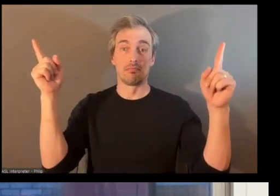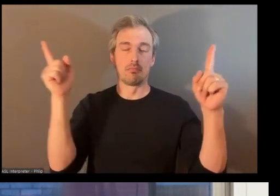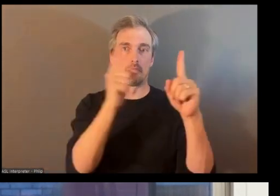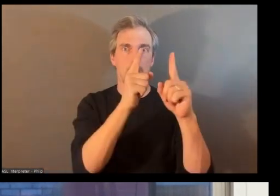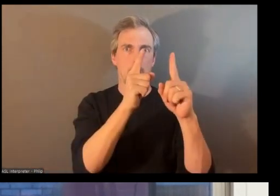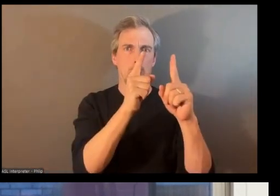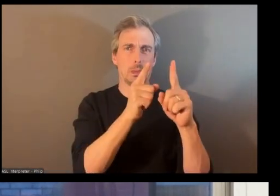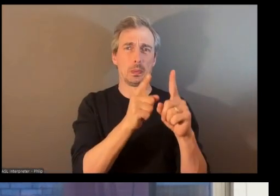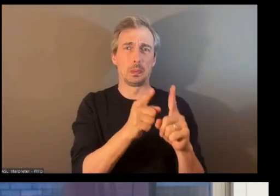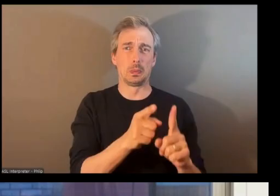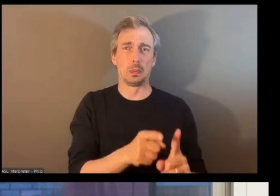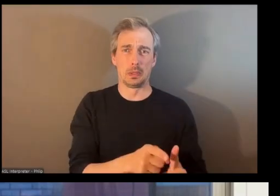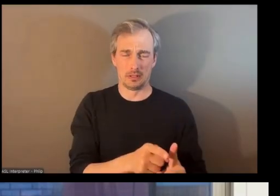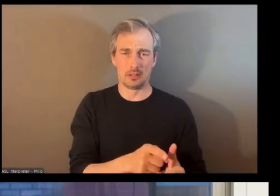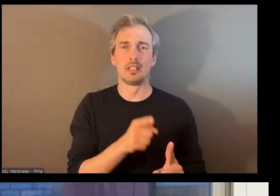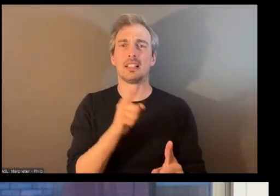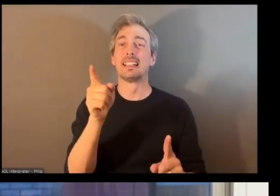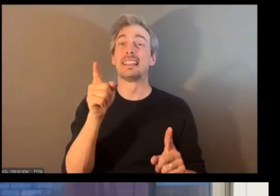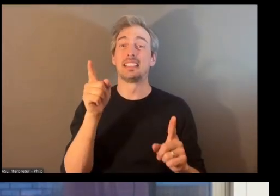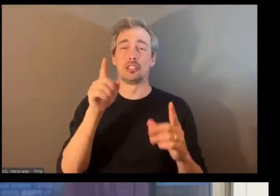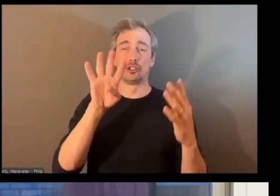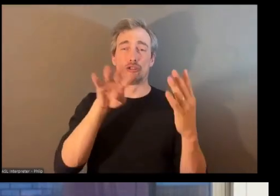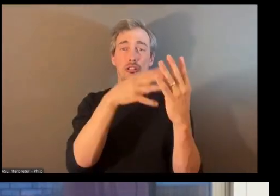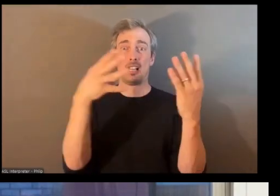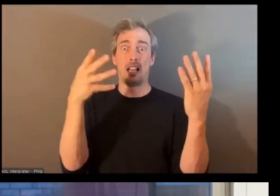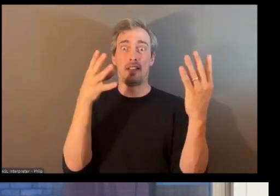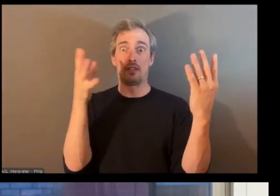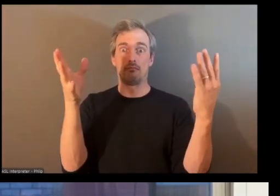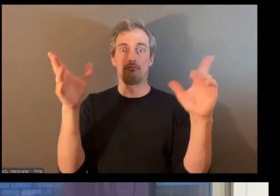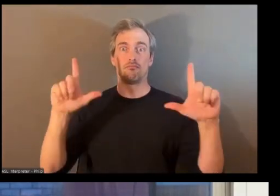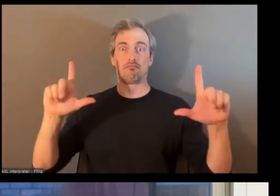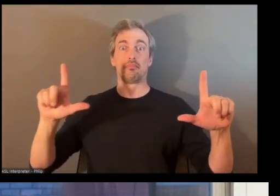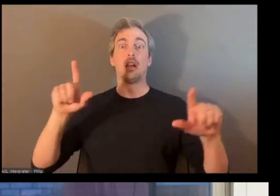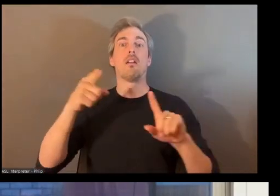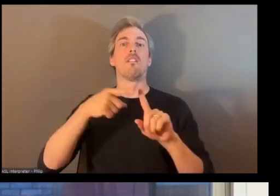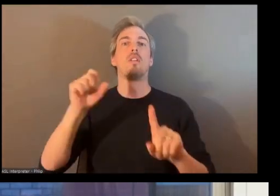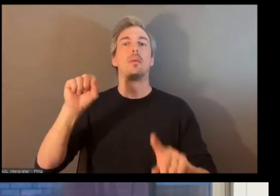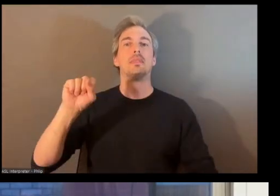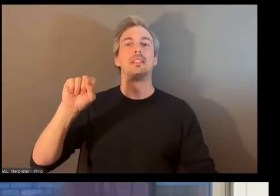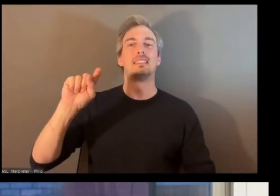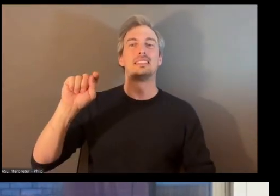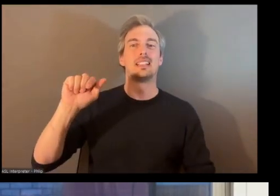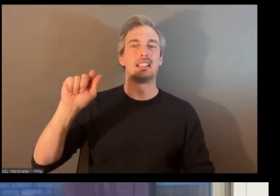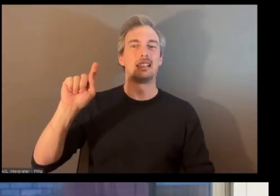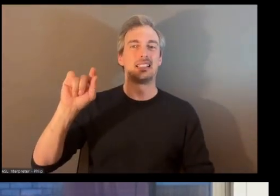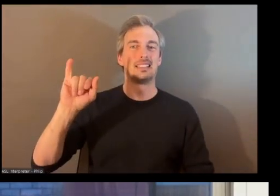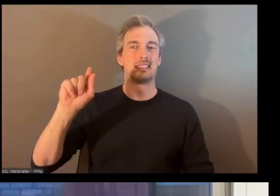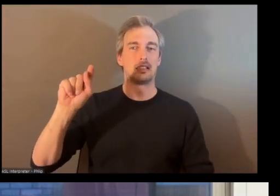Statista, it shows that in February 2025, English was the dominating